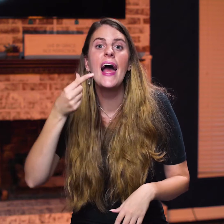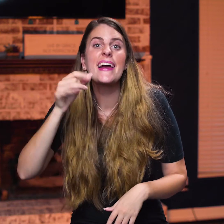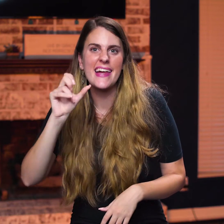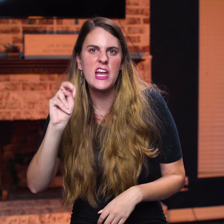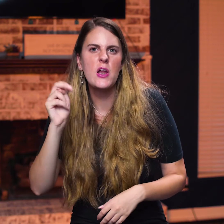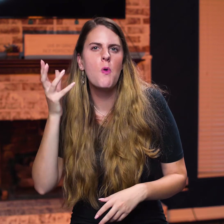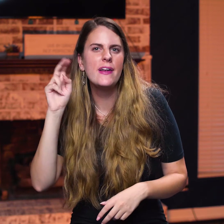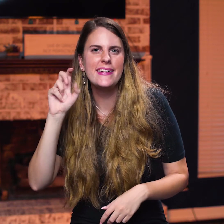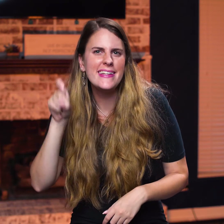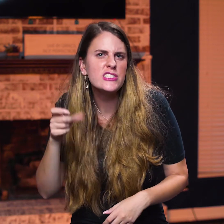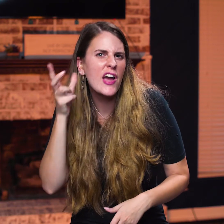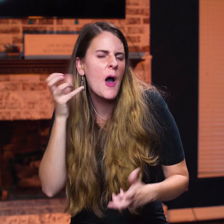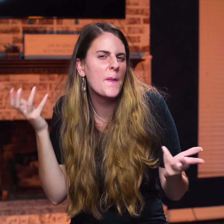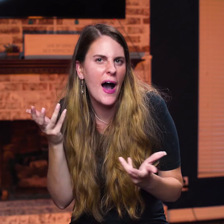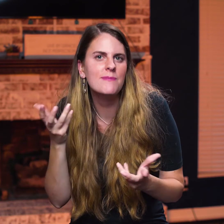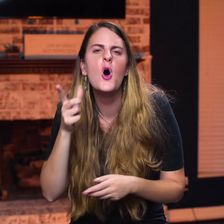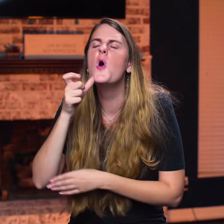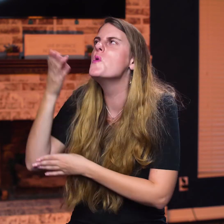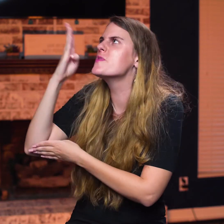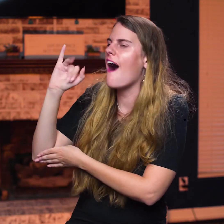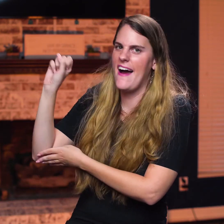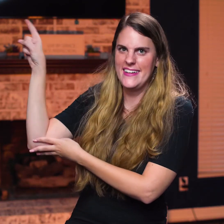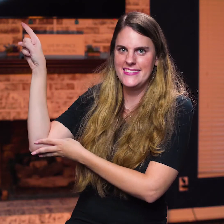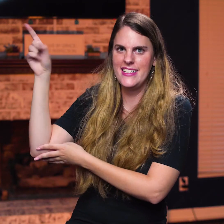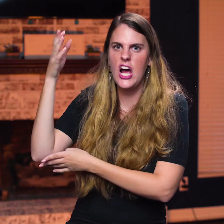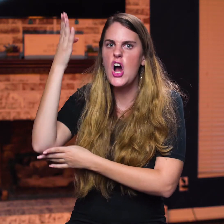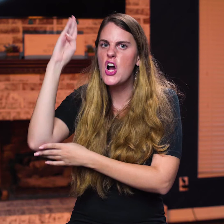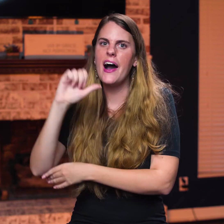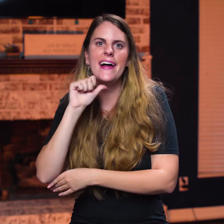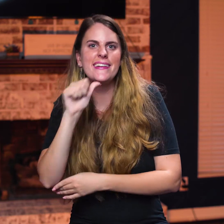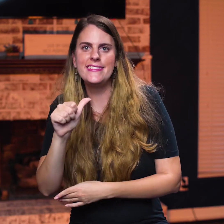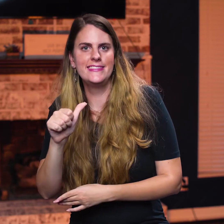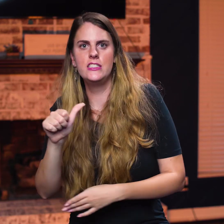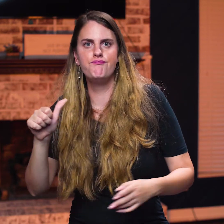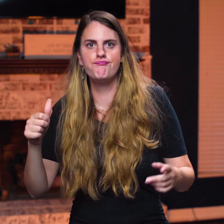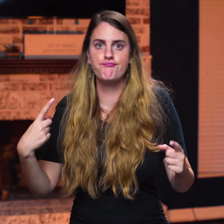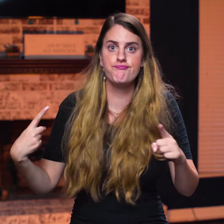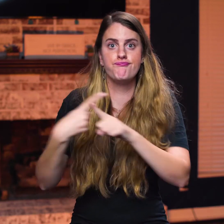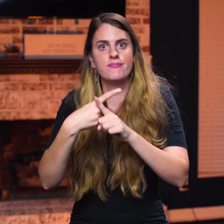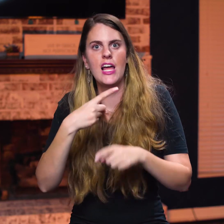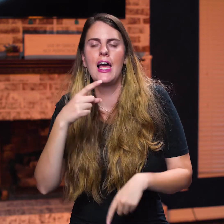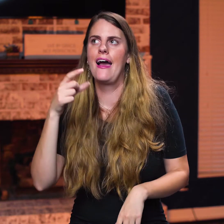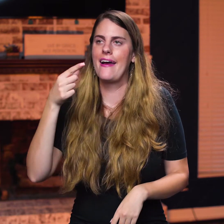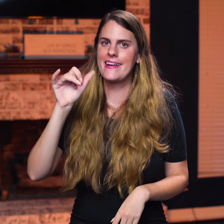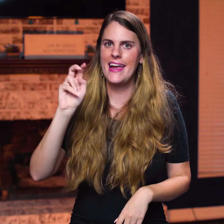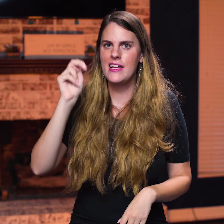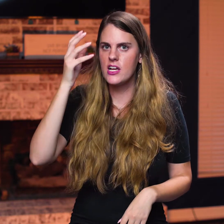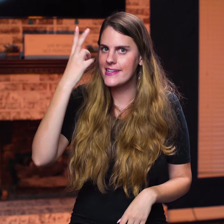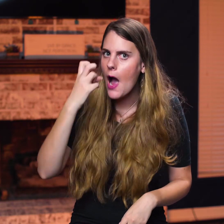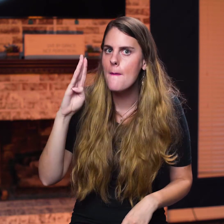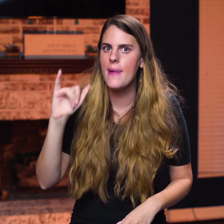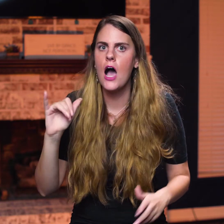Gideon needs to hear who God is. God doesn’t counter Gideon’s doubt by